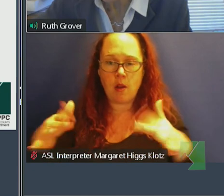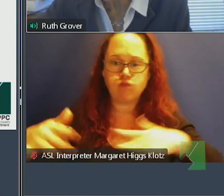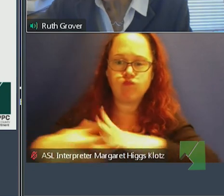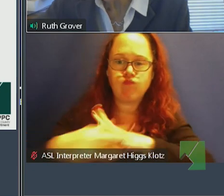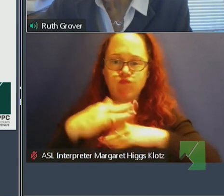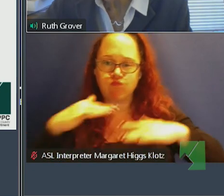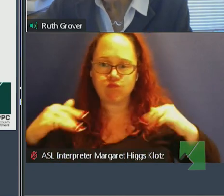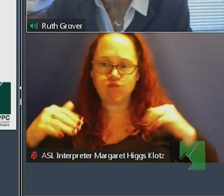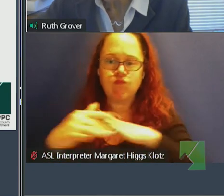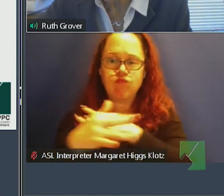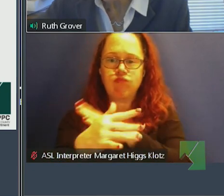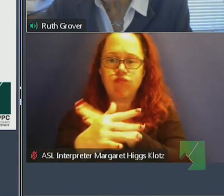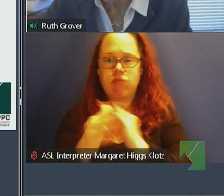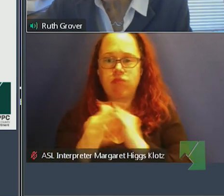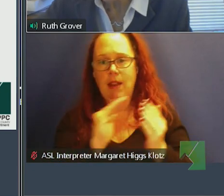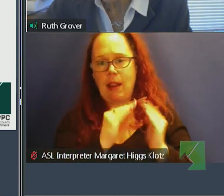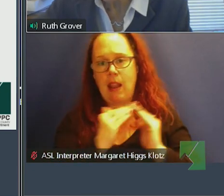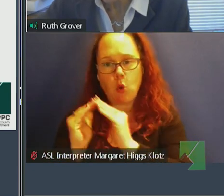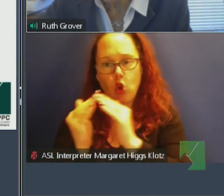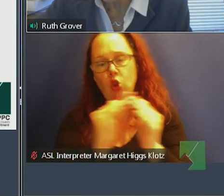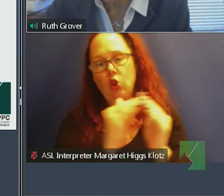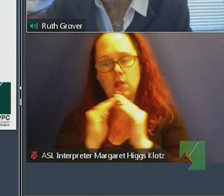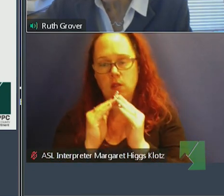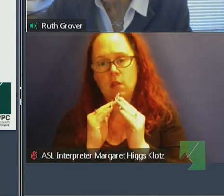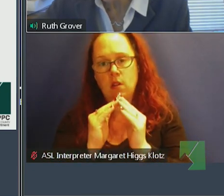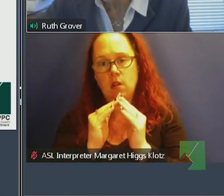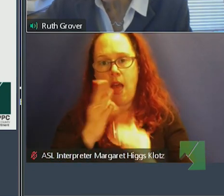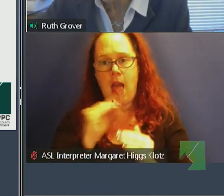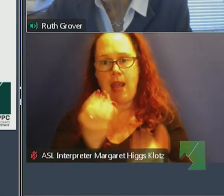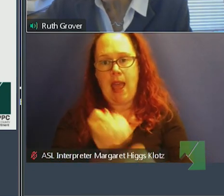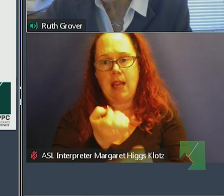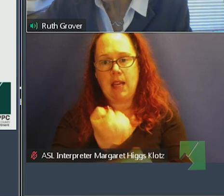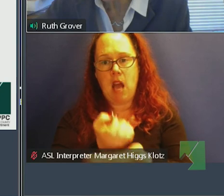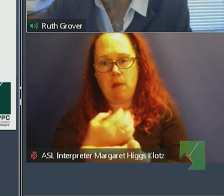neighborhoods with the obvious resulting economic benefits. In this case,